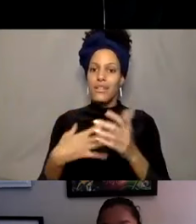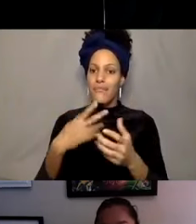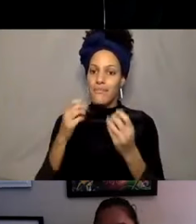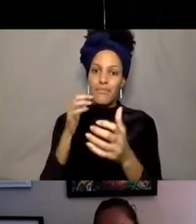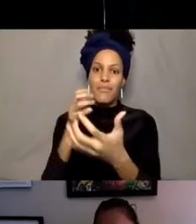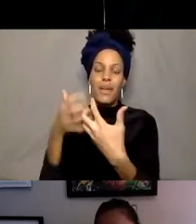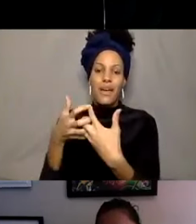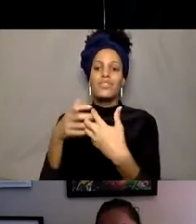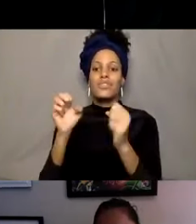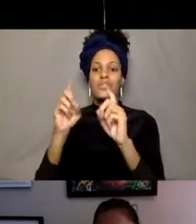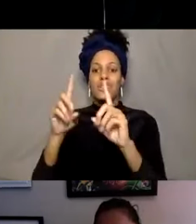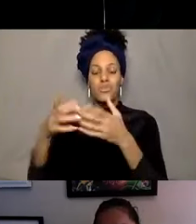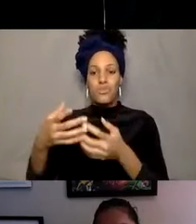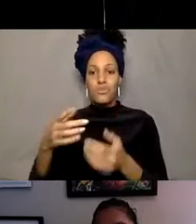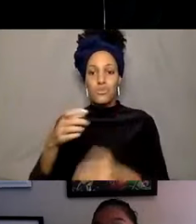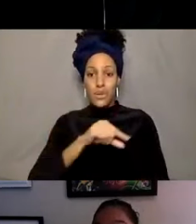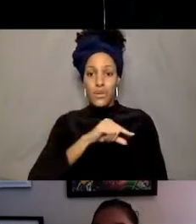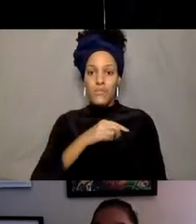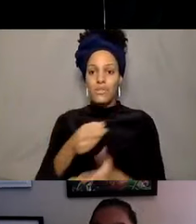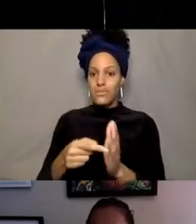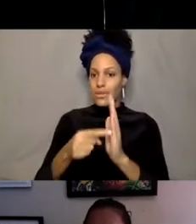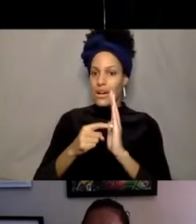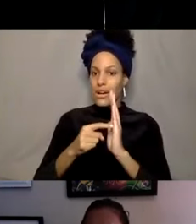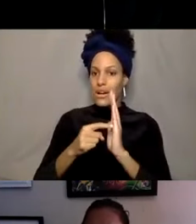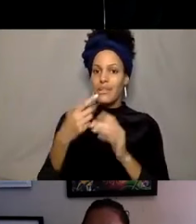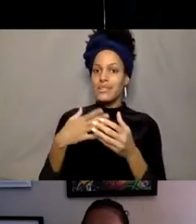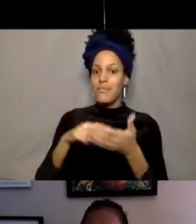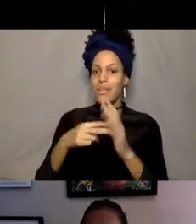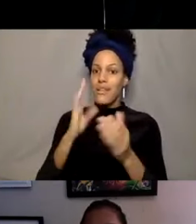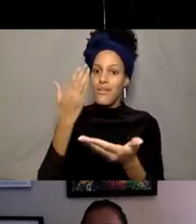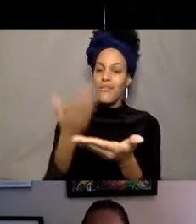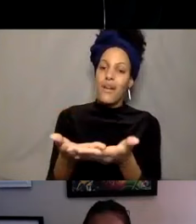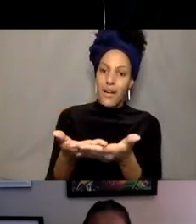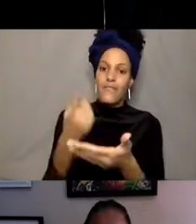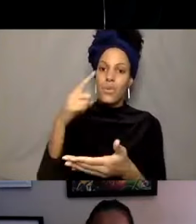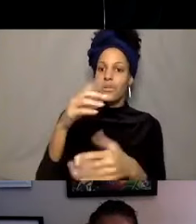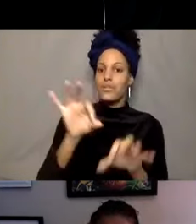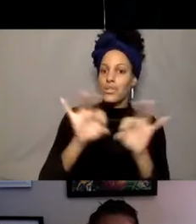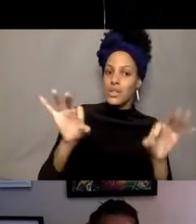and post-secondary education leading to a degree or accreditation are all ineligible.